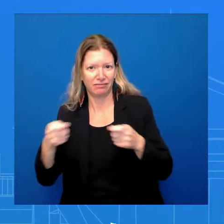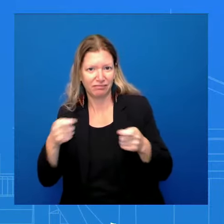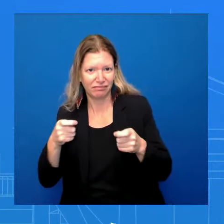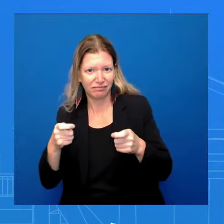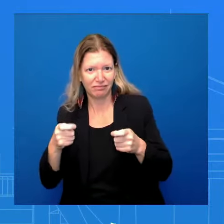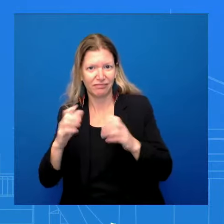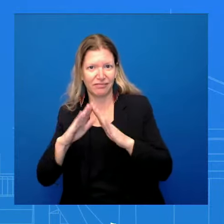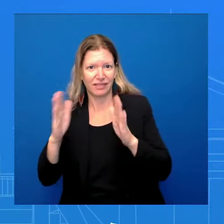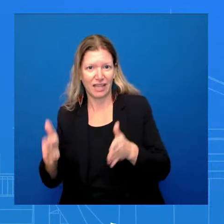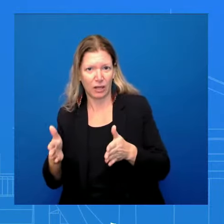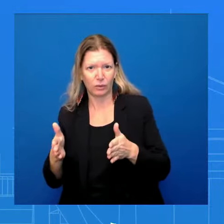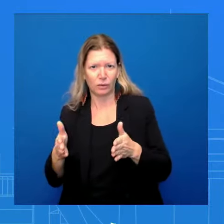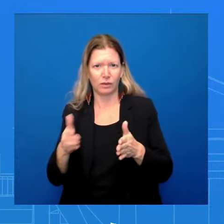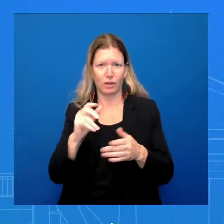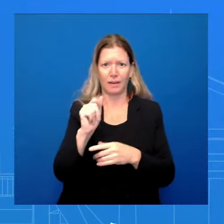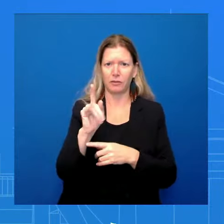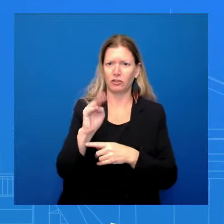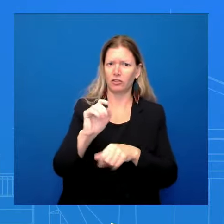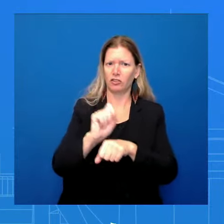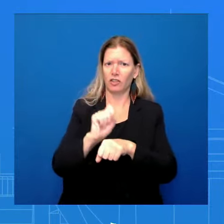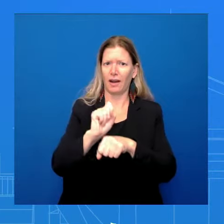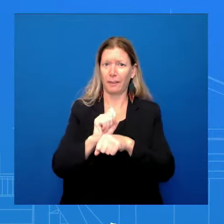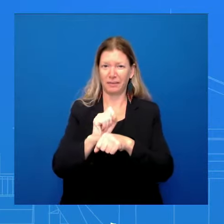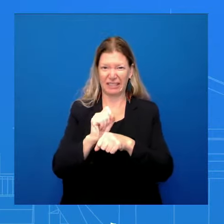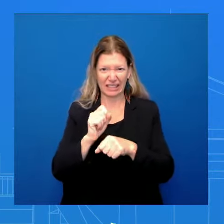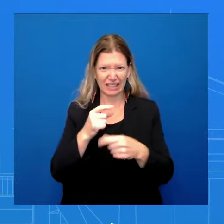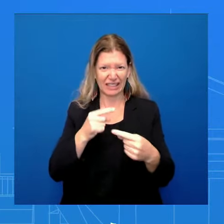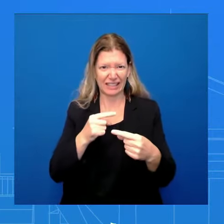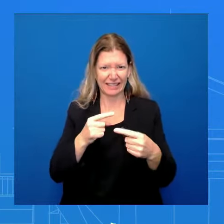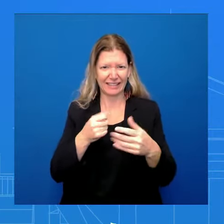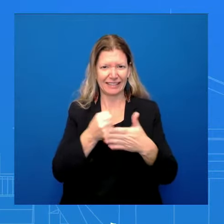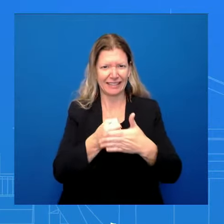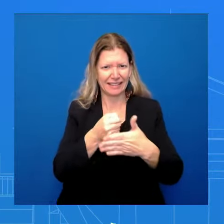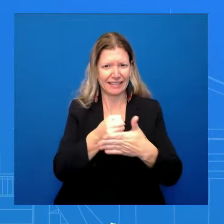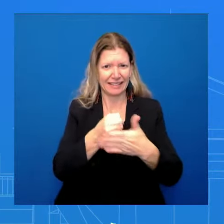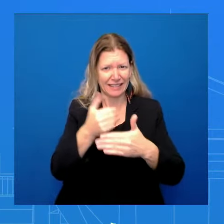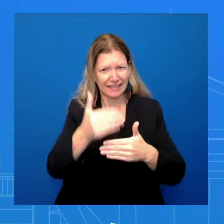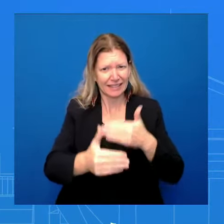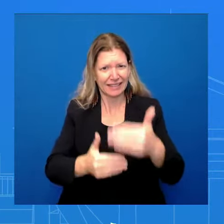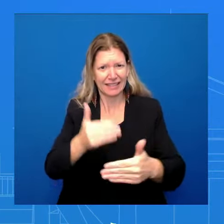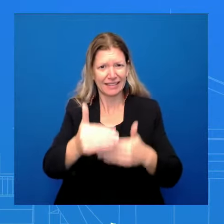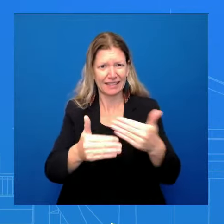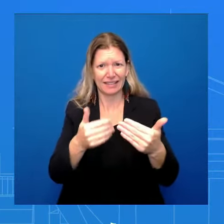to move forward with trying to get the aid that you think is necessary for Ukraine? Mr. Sullivan: Last week, I had the chance